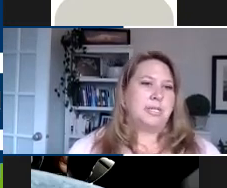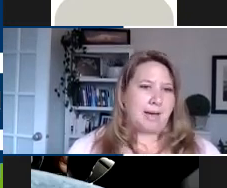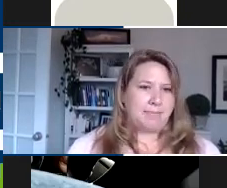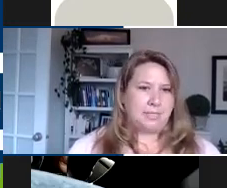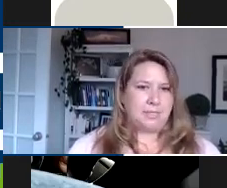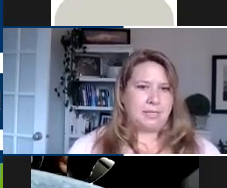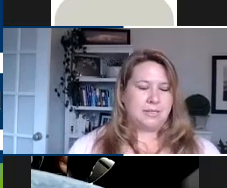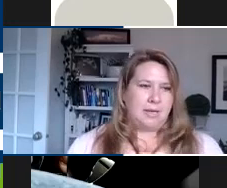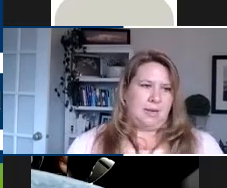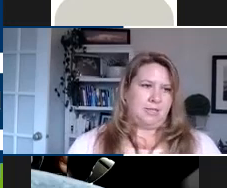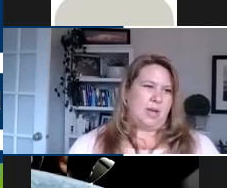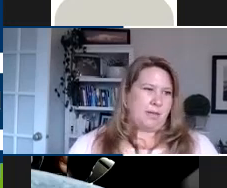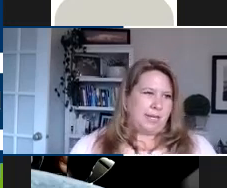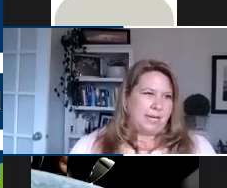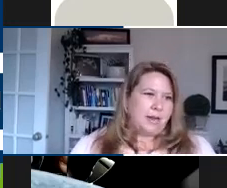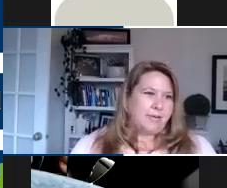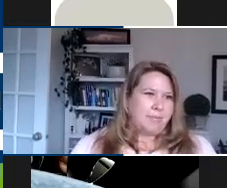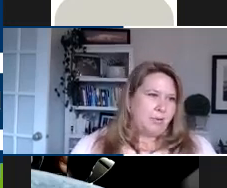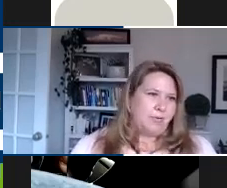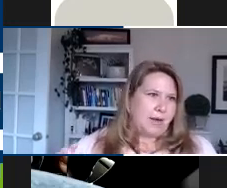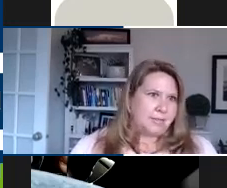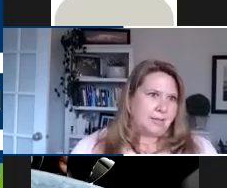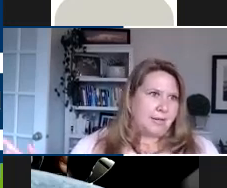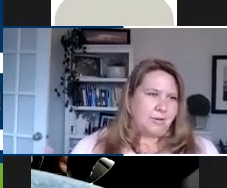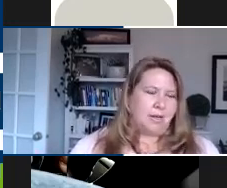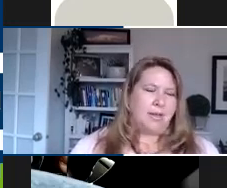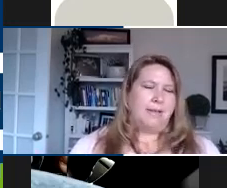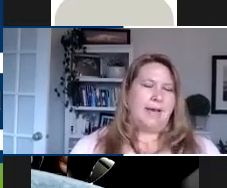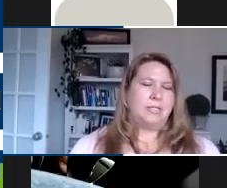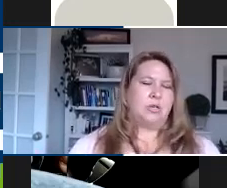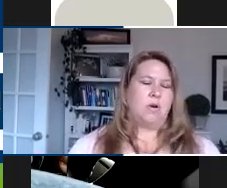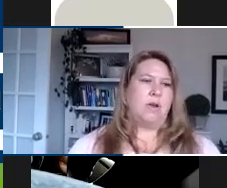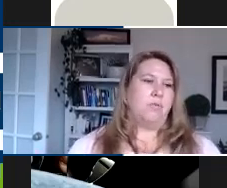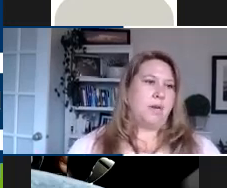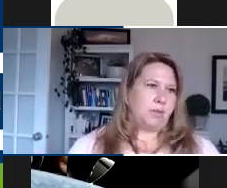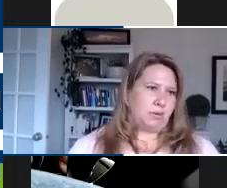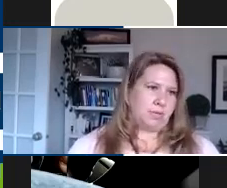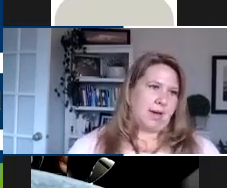and so I have a link there that blue font is a link you can click on that to